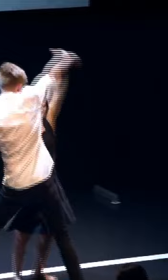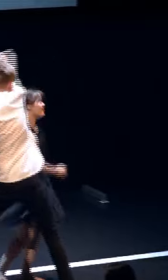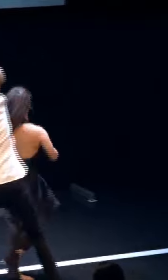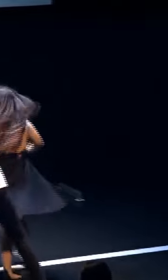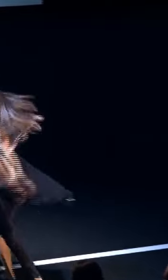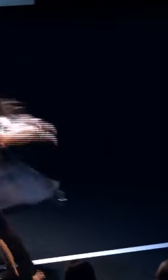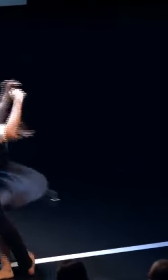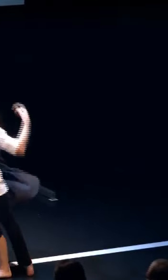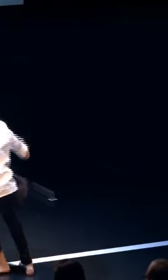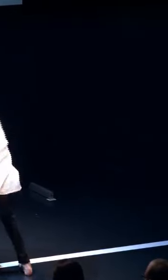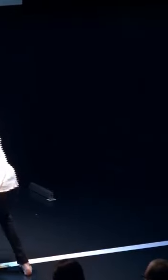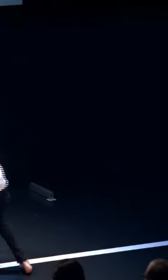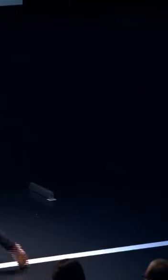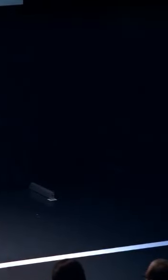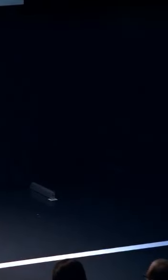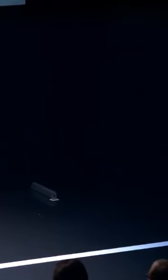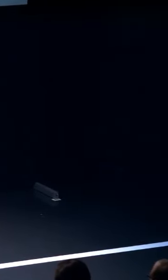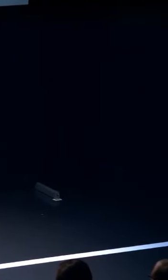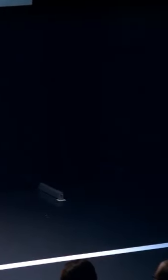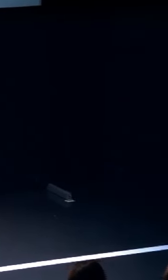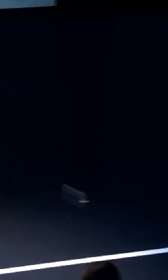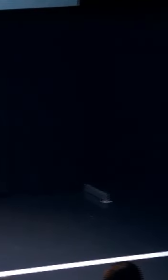# Submerged